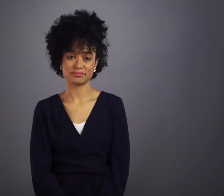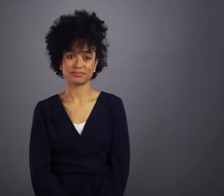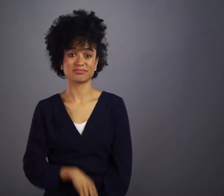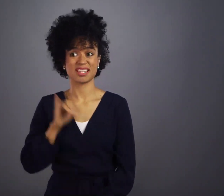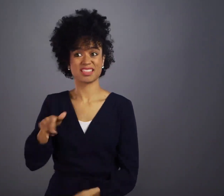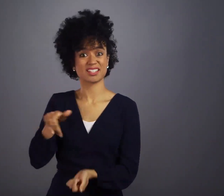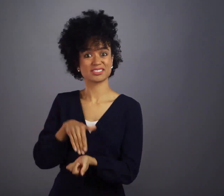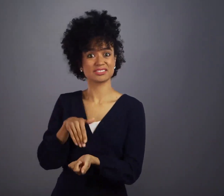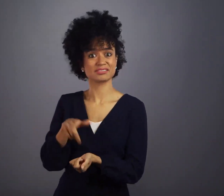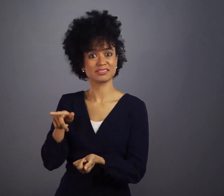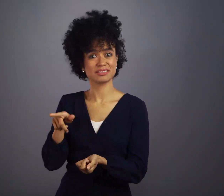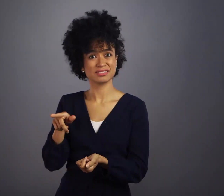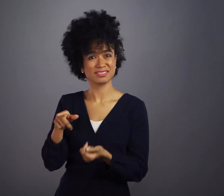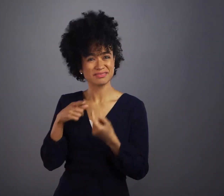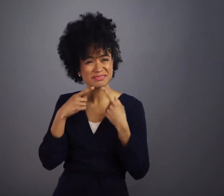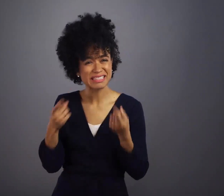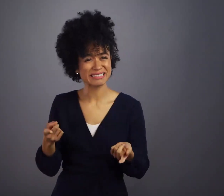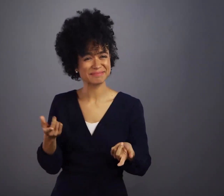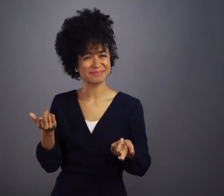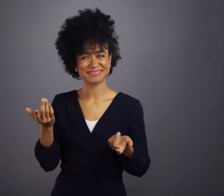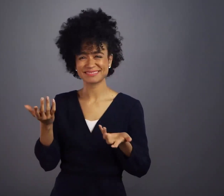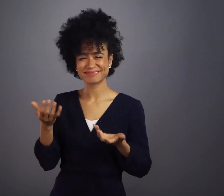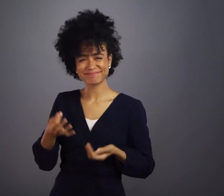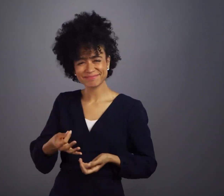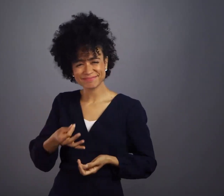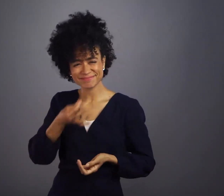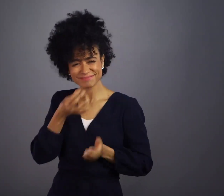That was a great physician's opinion.